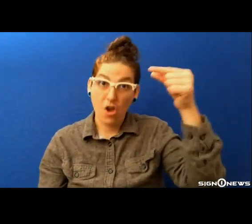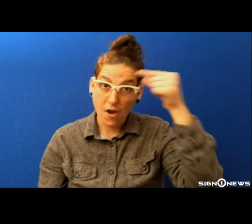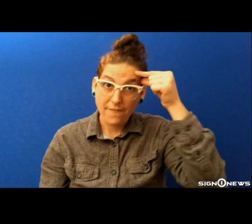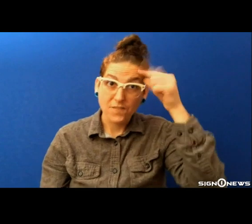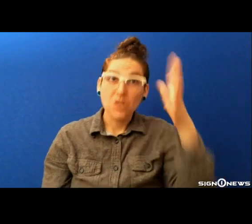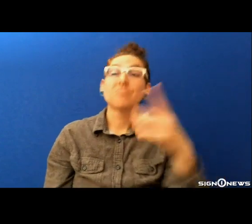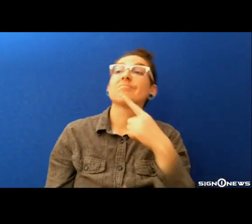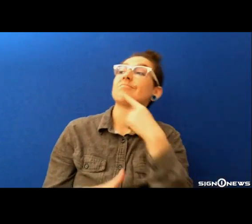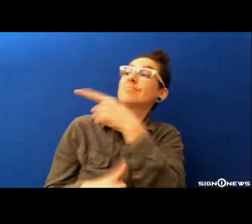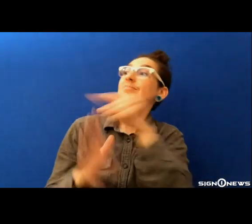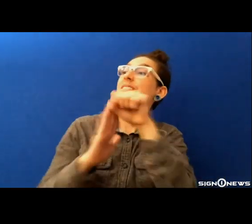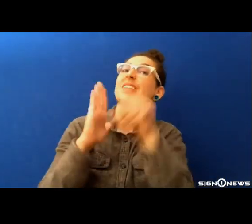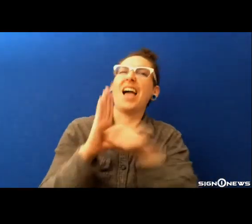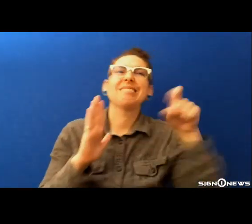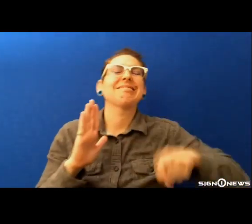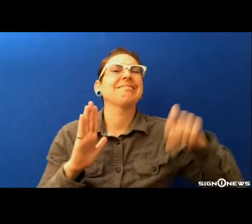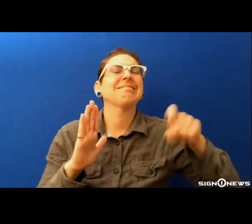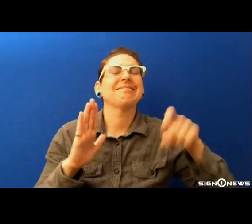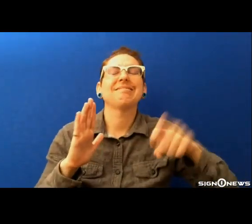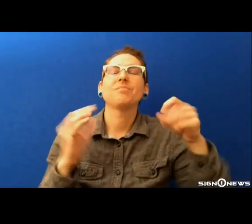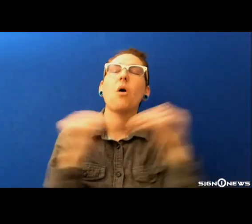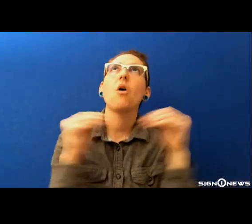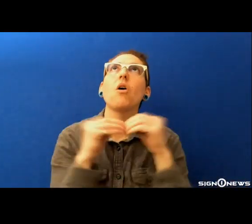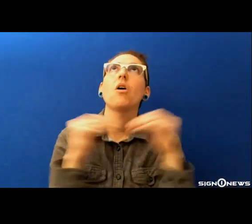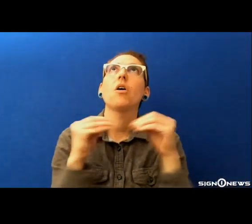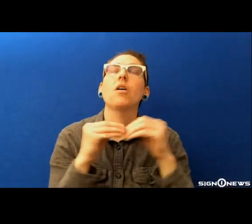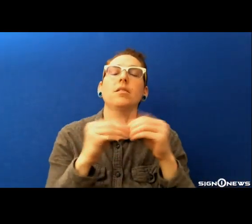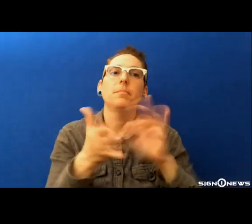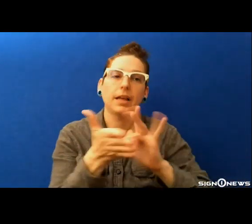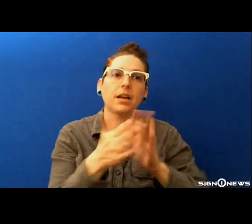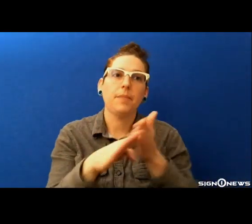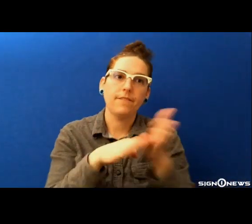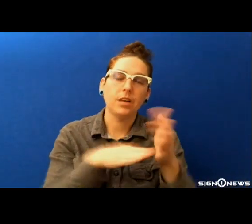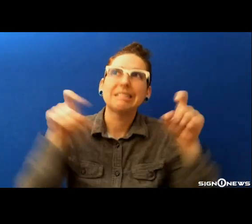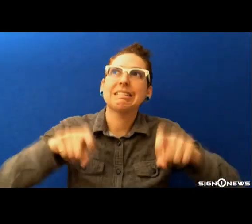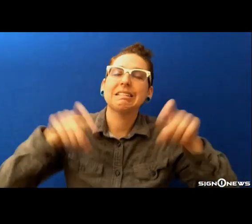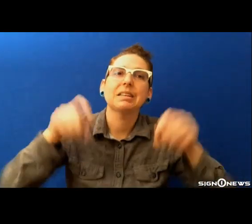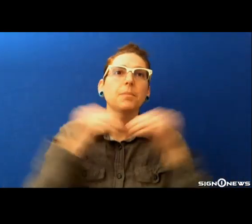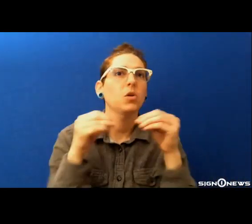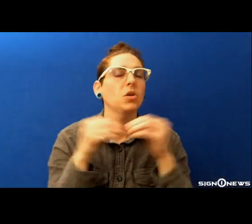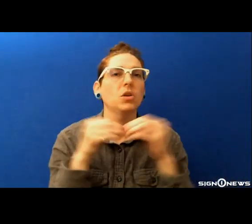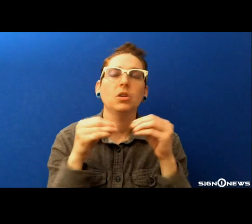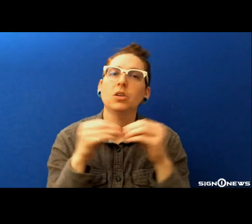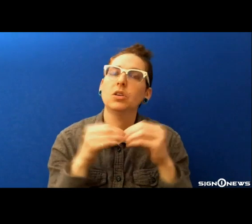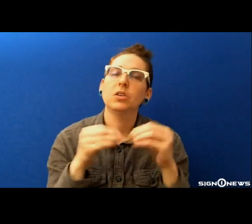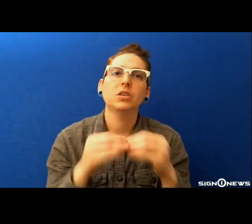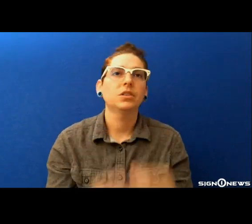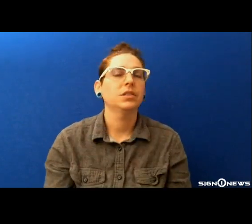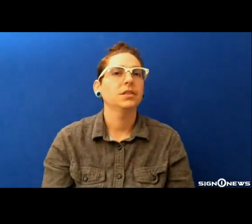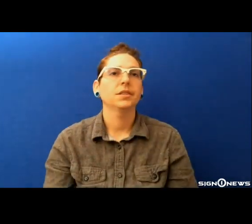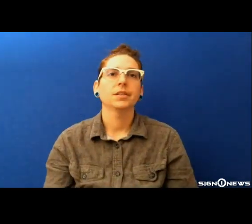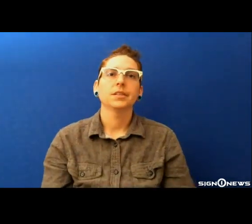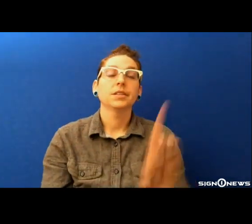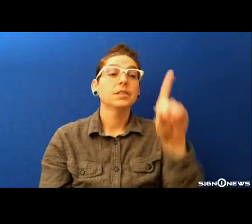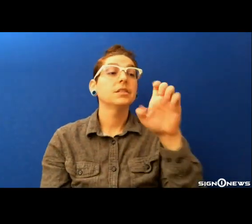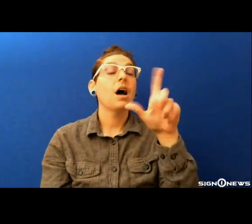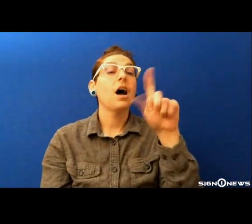Louisiana's governor says the state needs as many medical professionals as it can get.